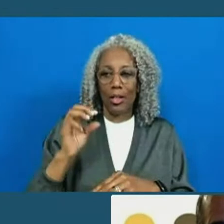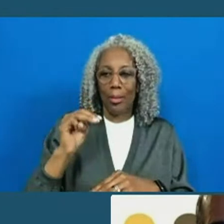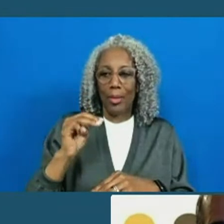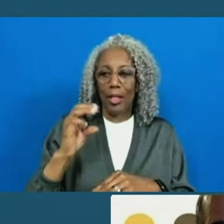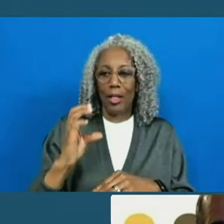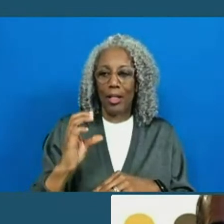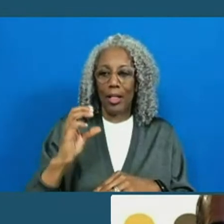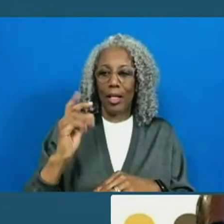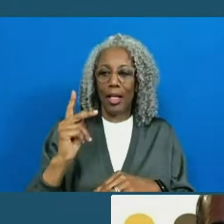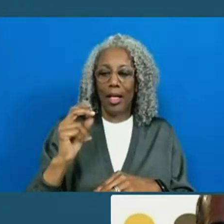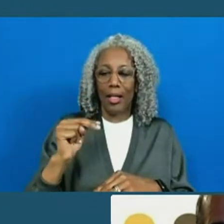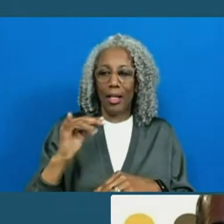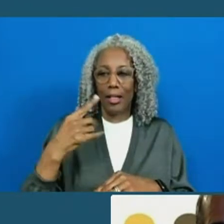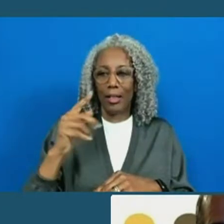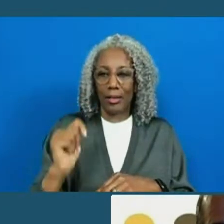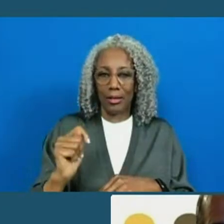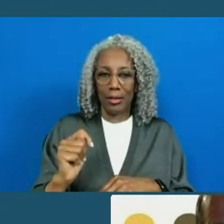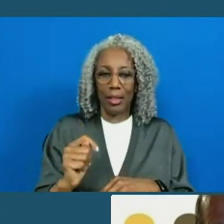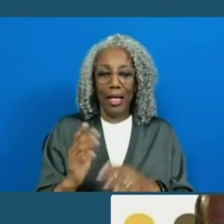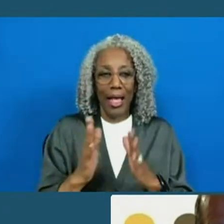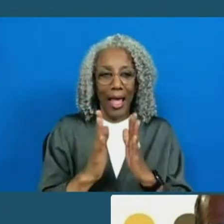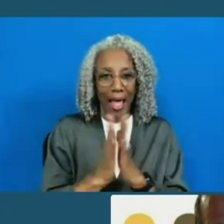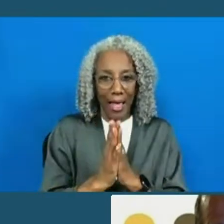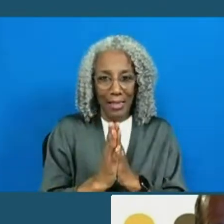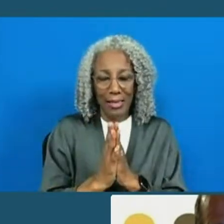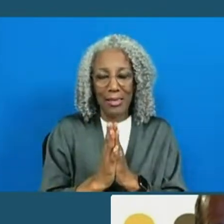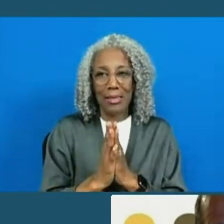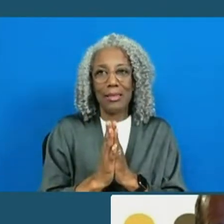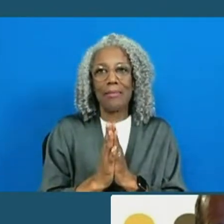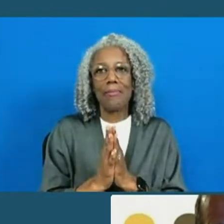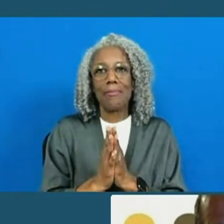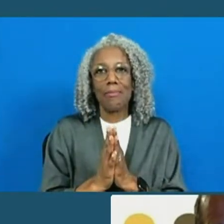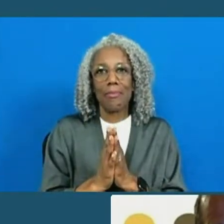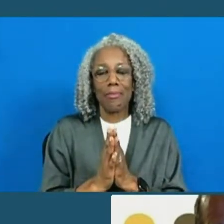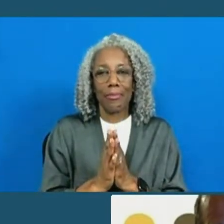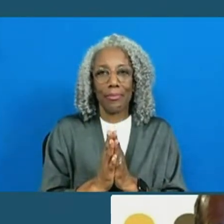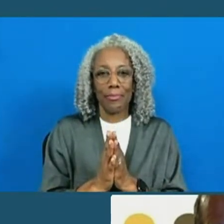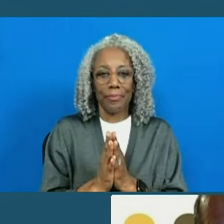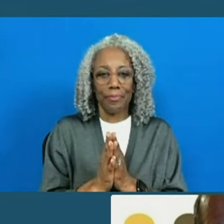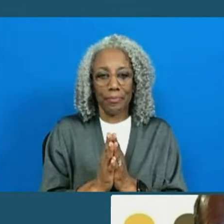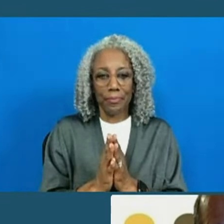bit before we do document and we